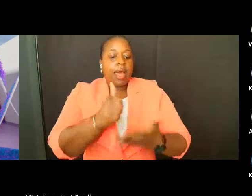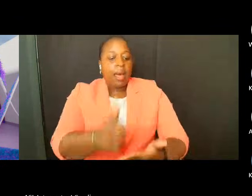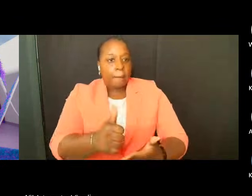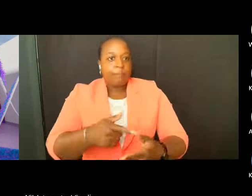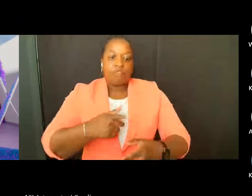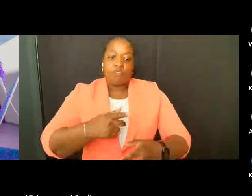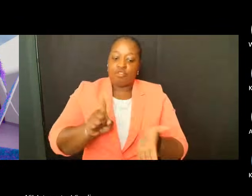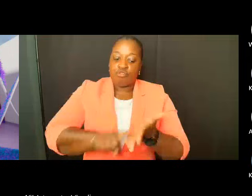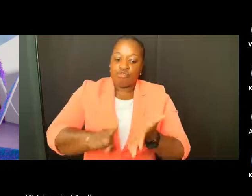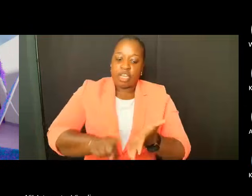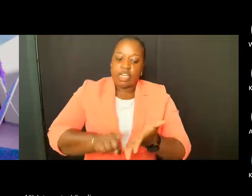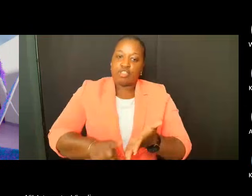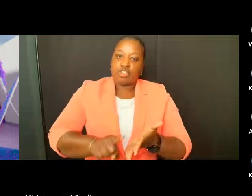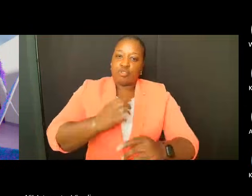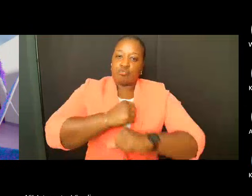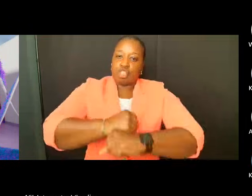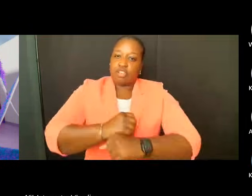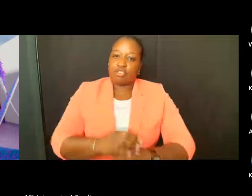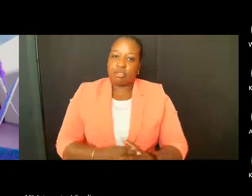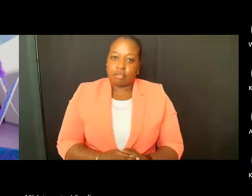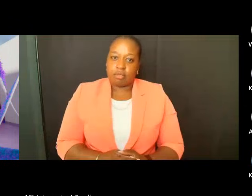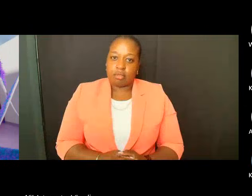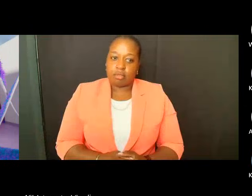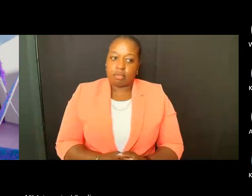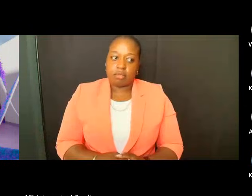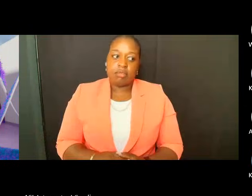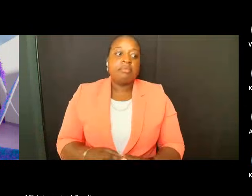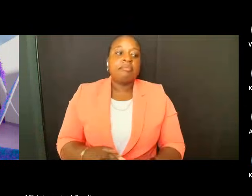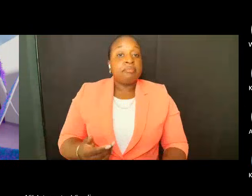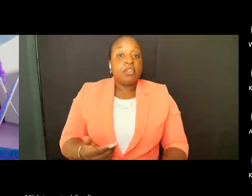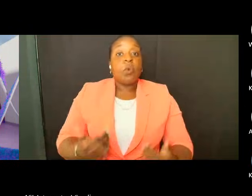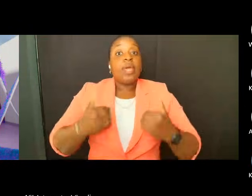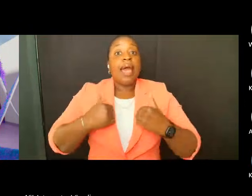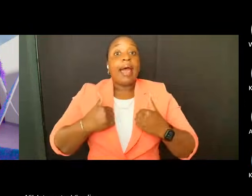Wally Smith: Well, we do have these things called institutional review boards,